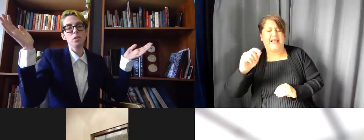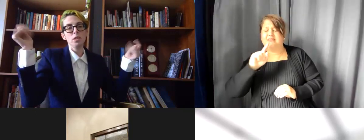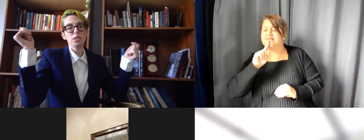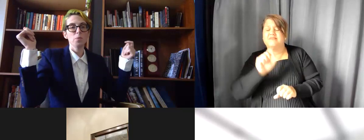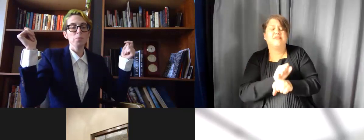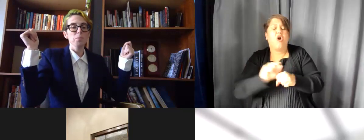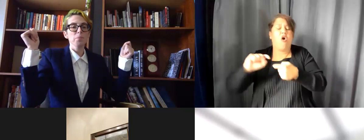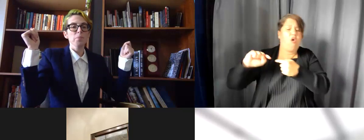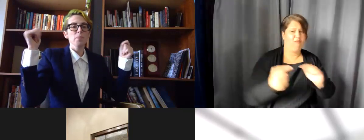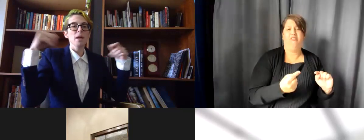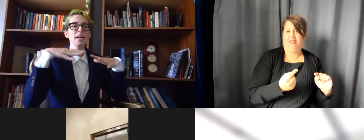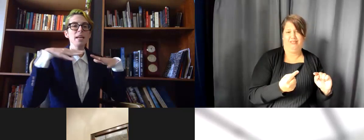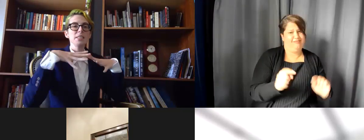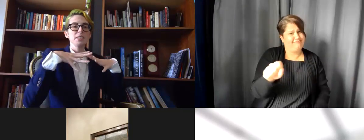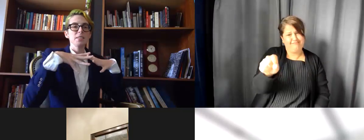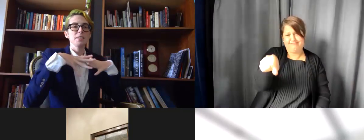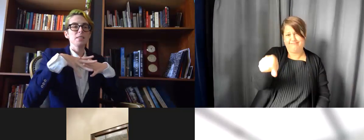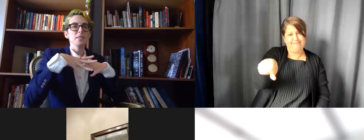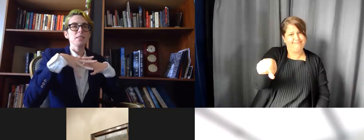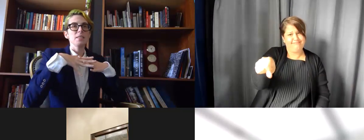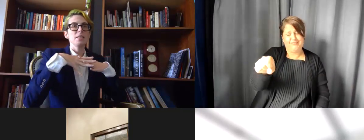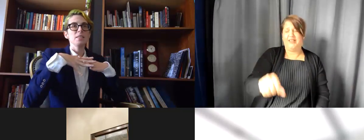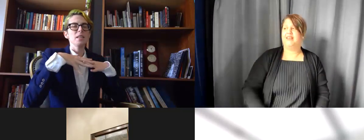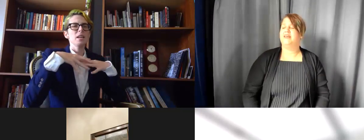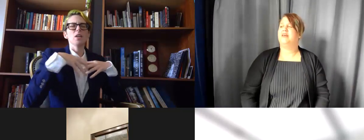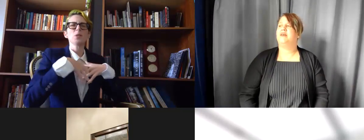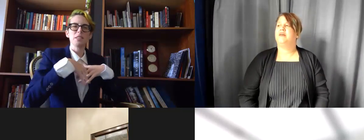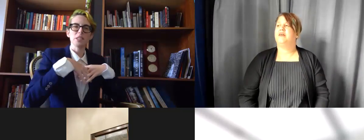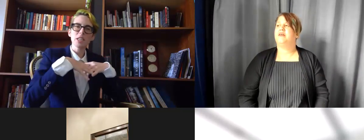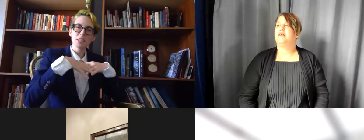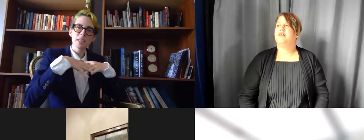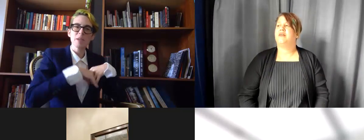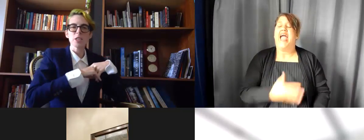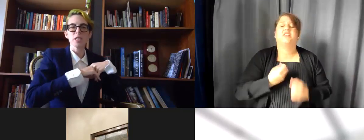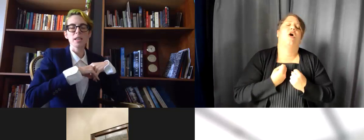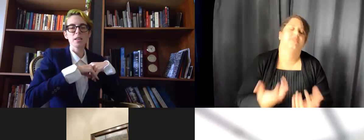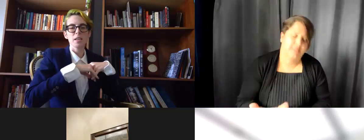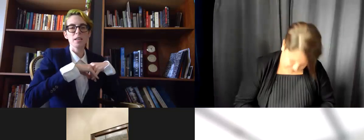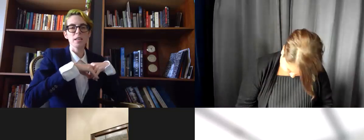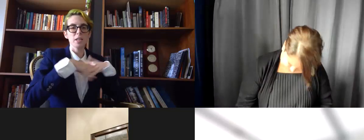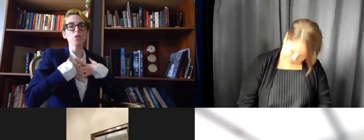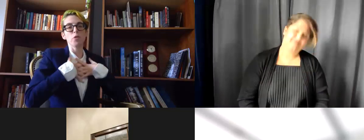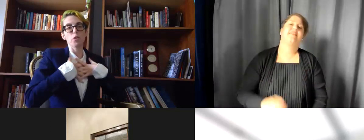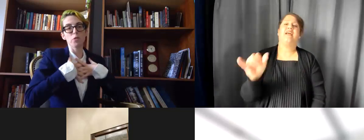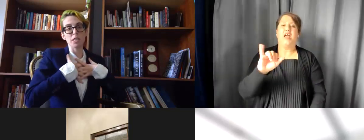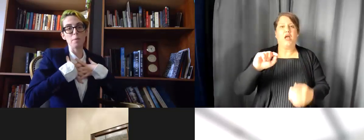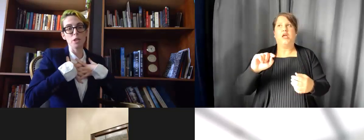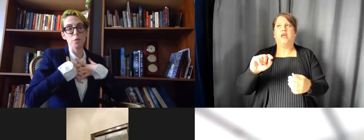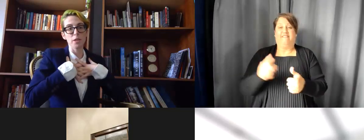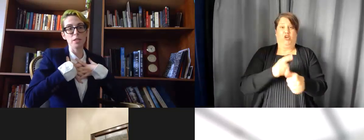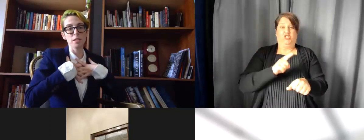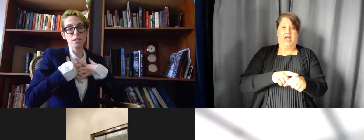Farrah Garland: so I guess. and and also exhausting, especially like it's hurtful the first time you deal with it.